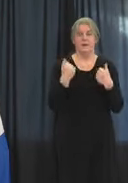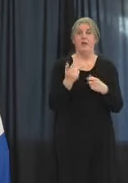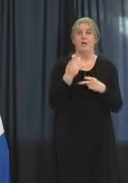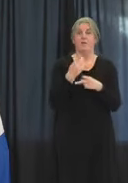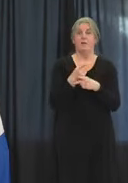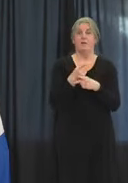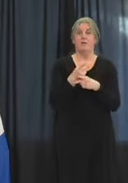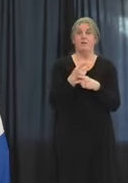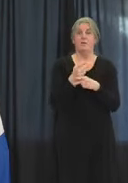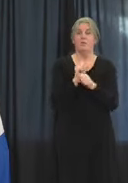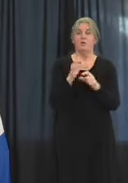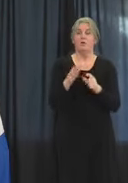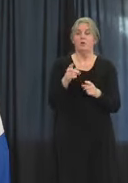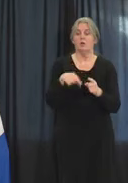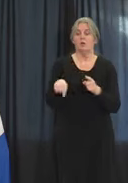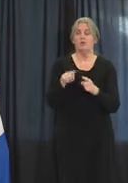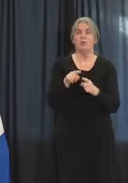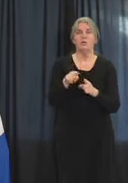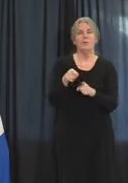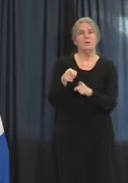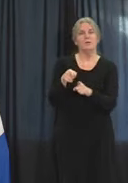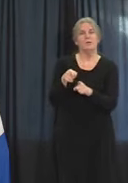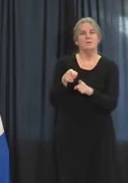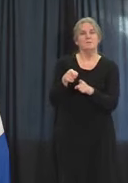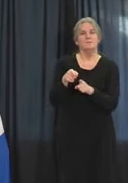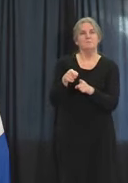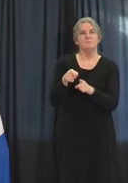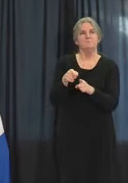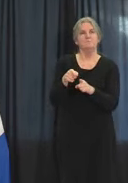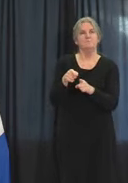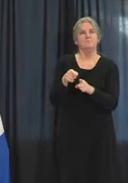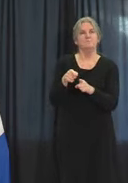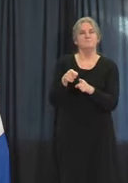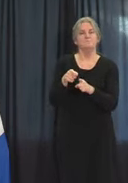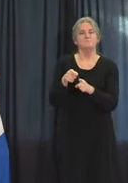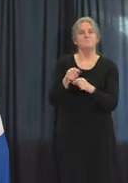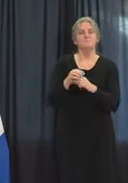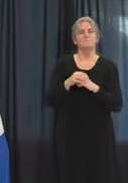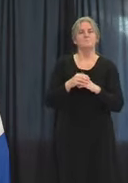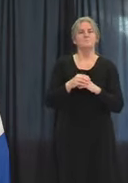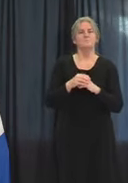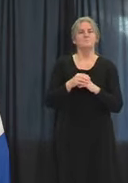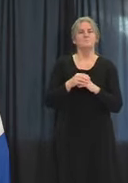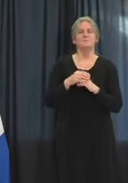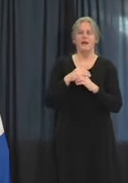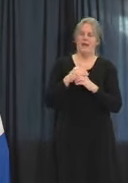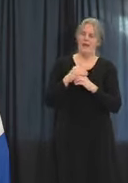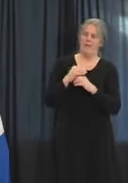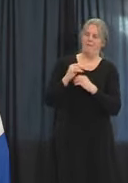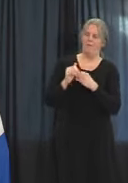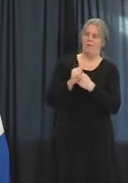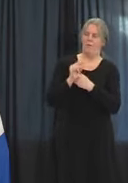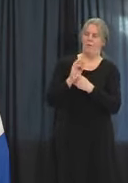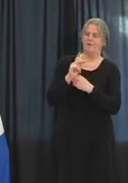So for healthcare workers, there is an arrangement, a risk